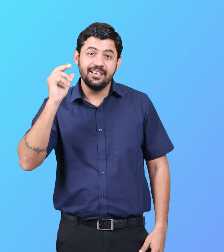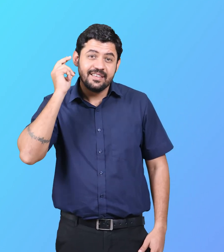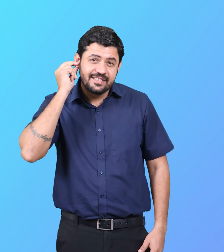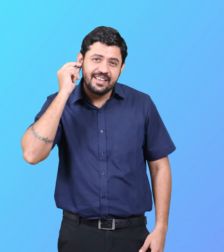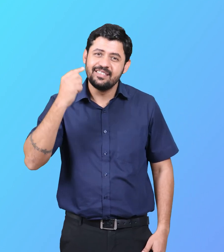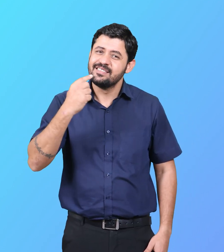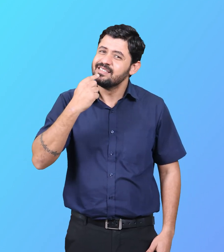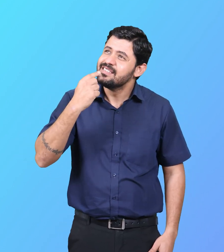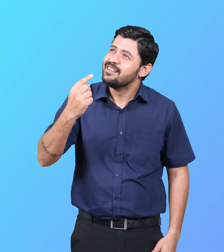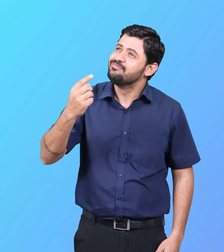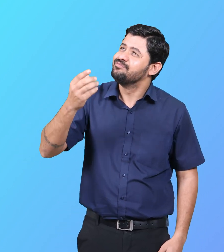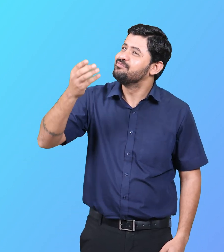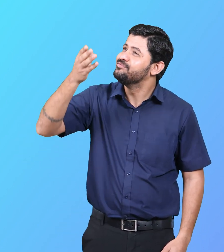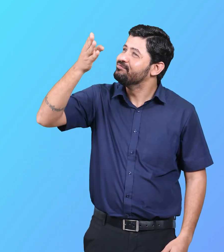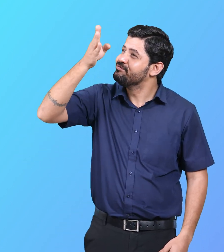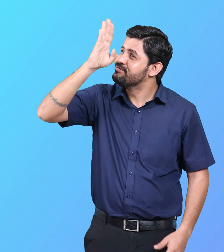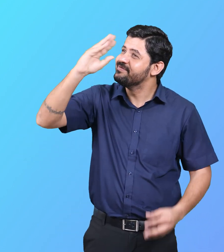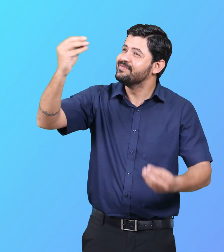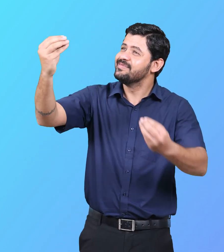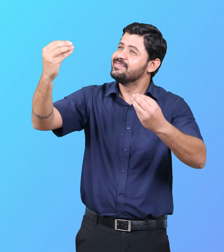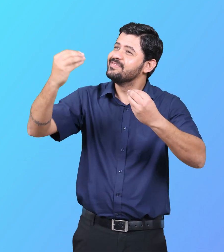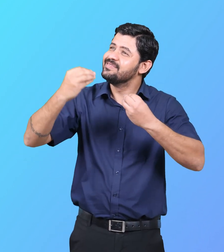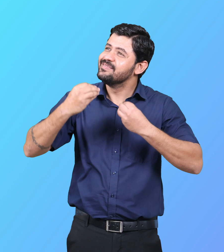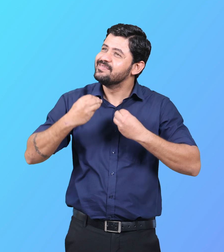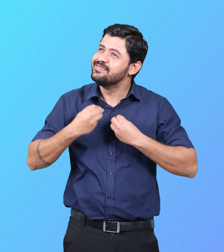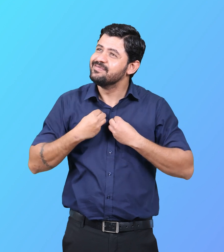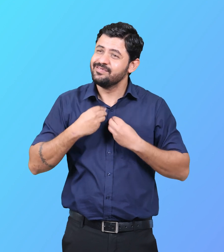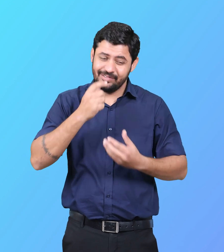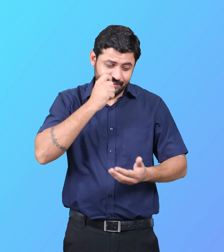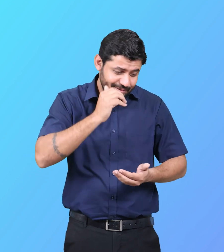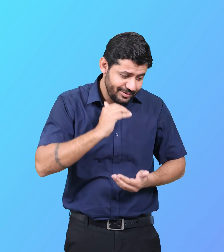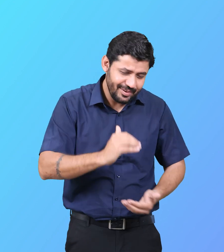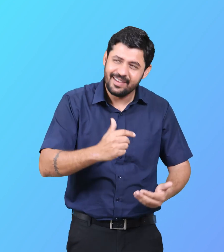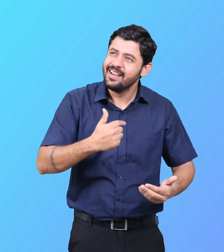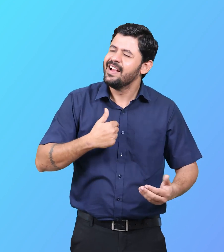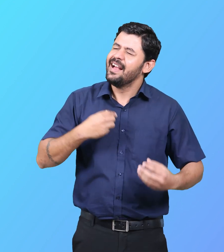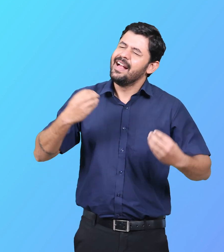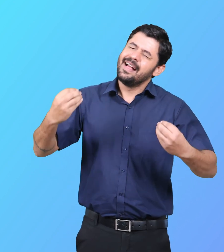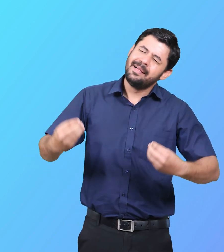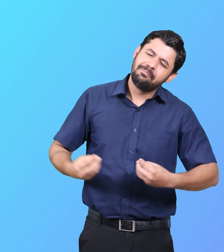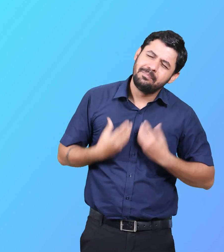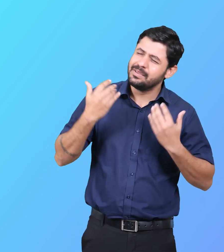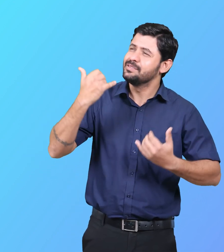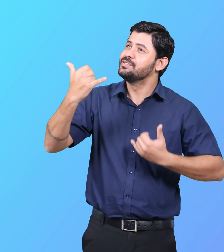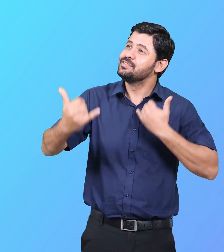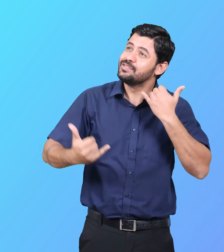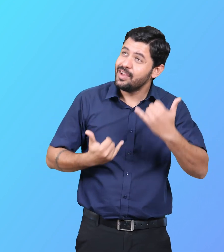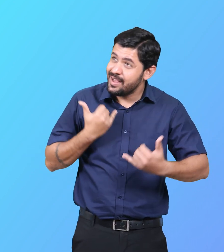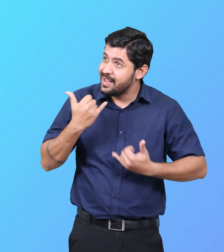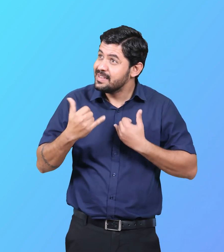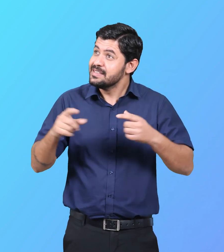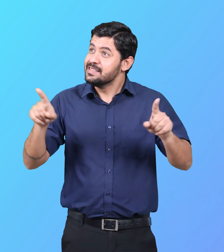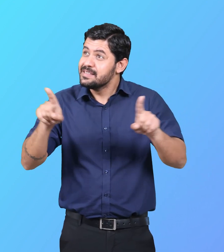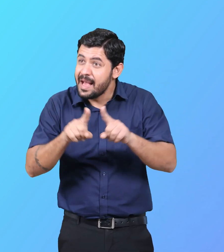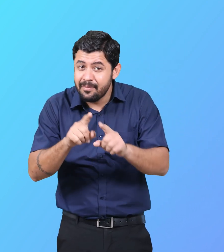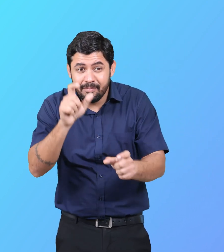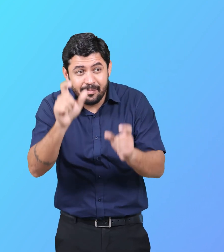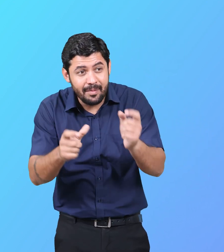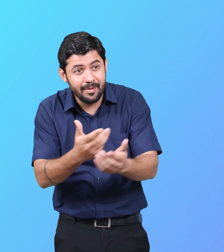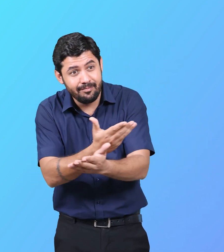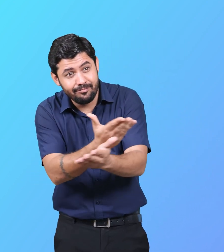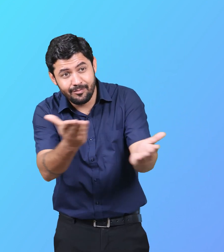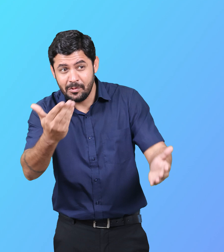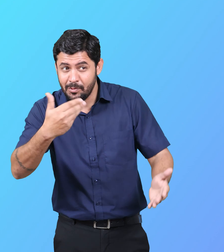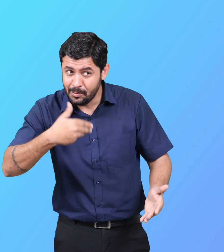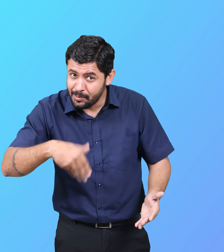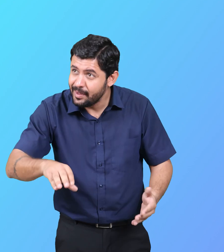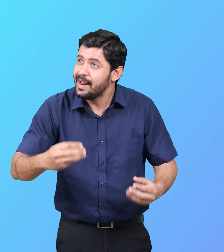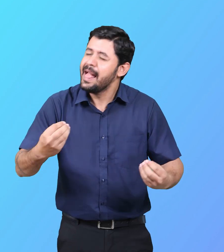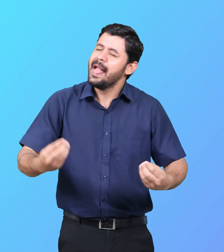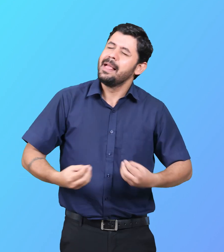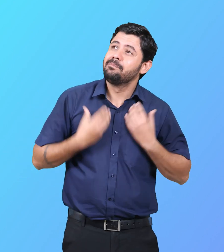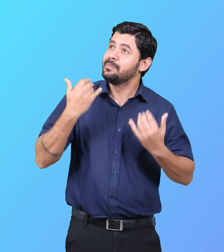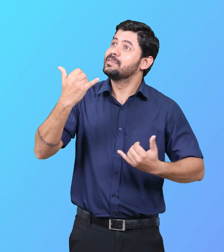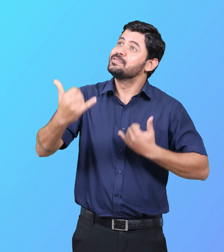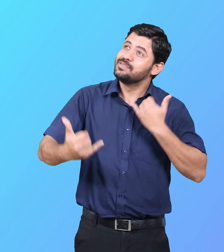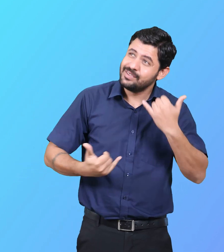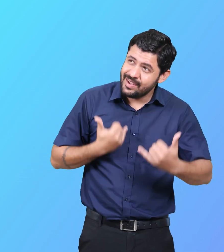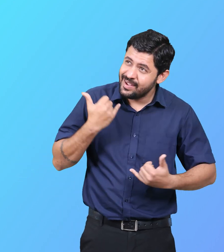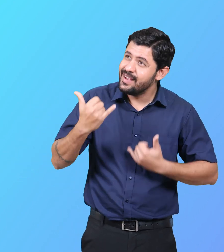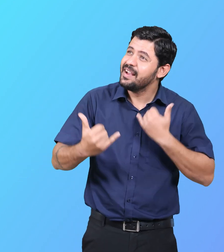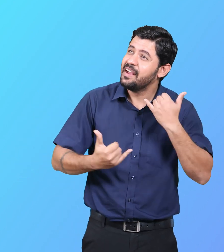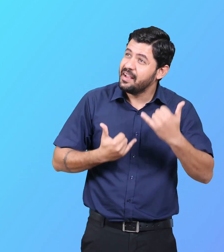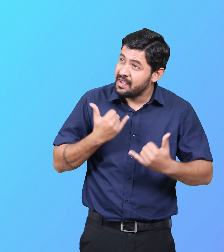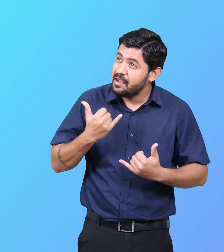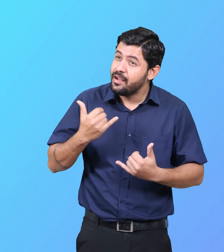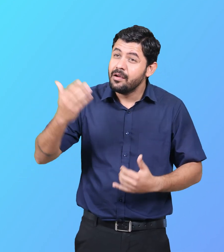And Sarah said, “God has used me to make people laugh. Everyone who hears about this will laugh at me.